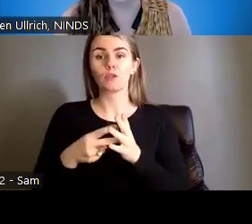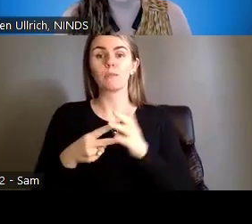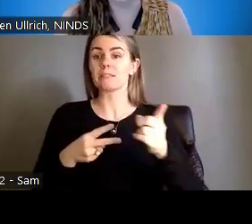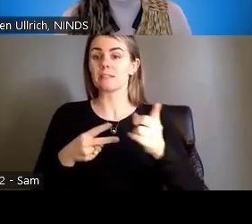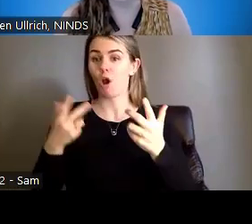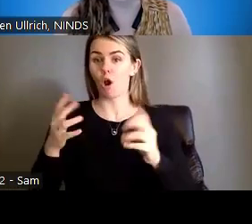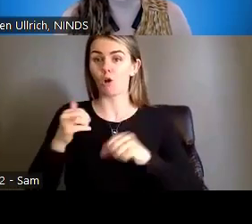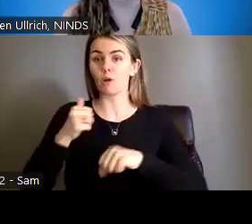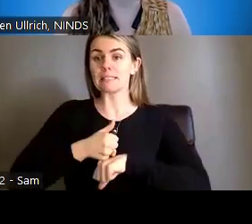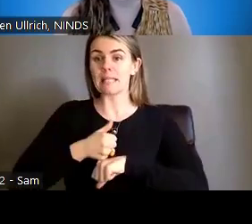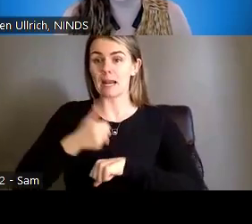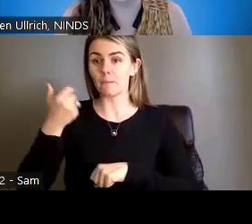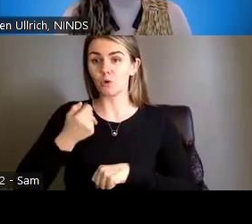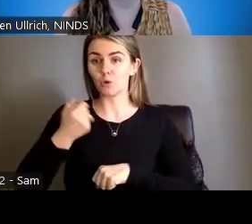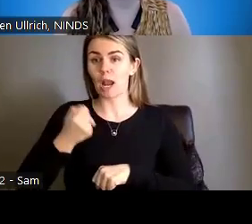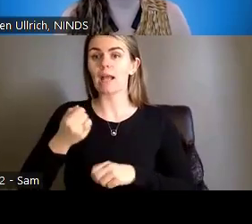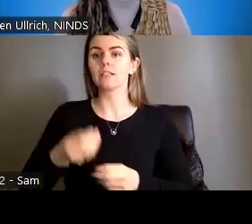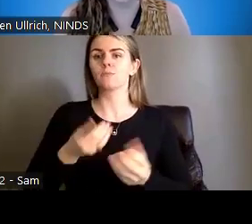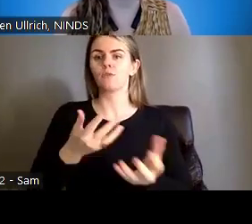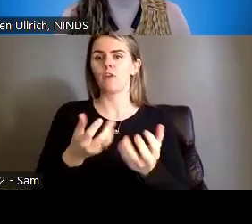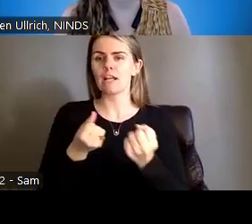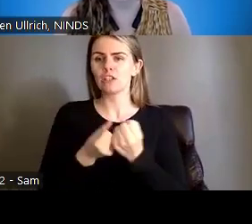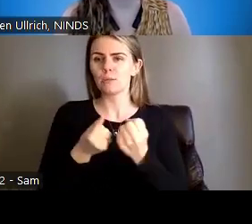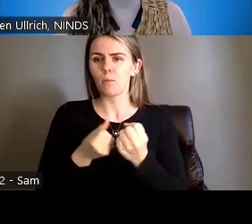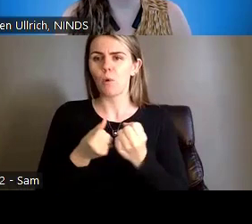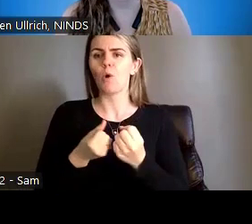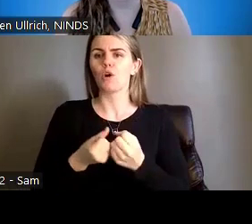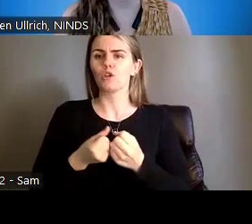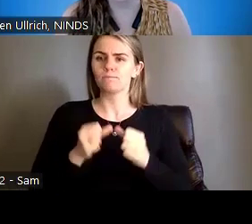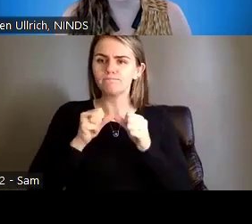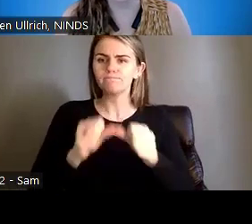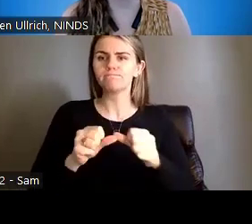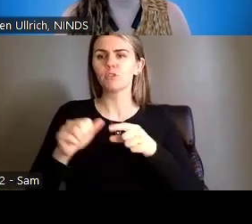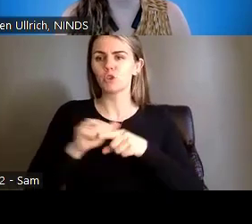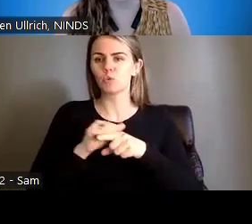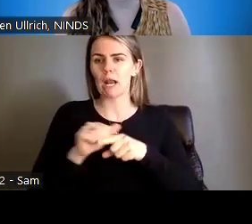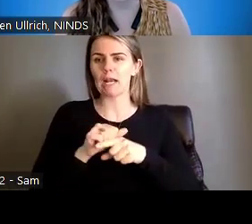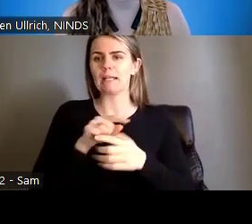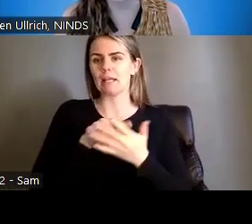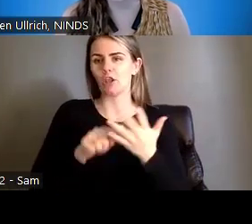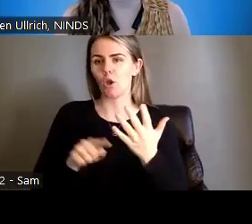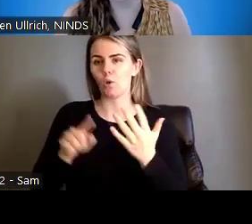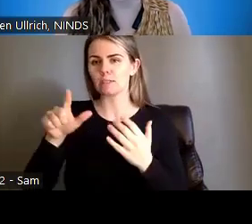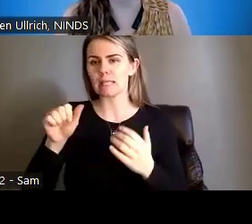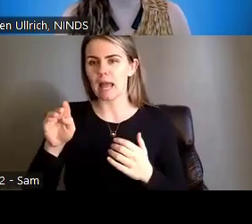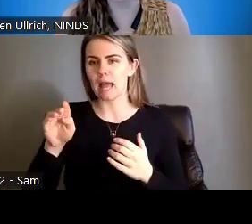to support training in those labs. And this can support everyone from a high school student